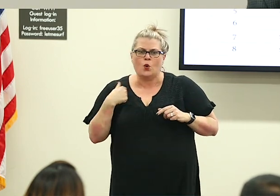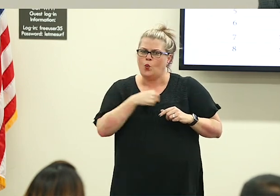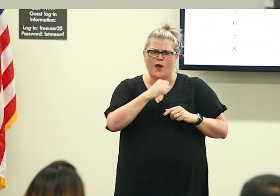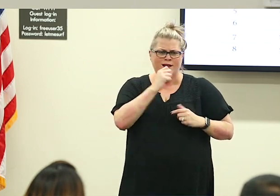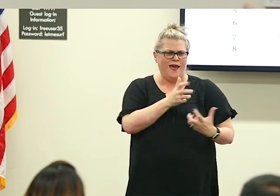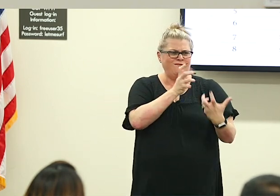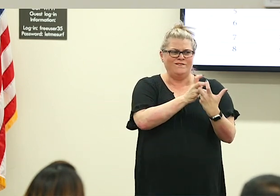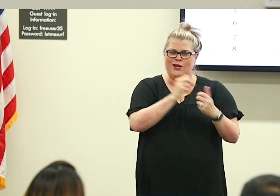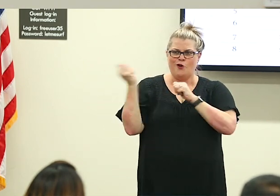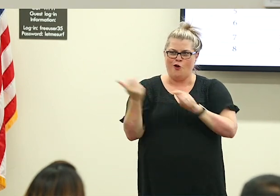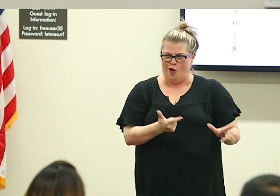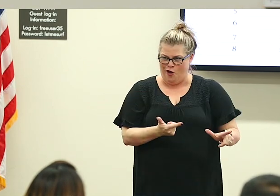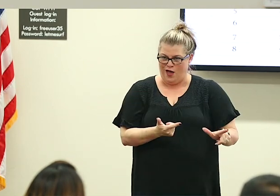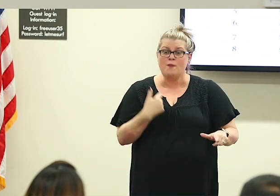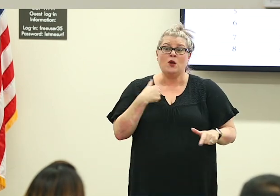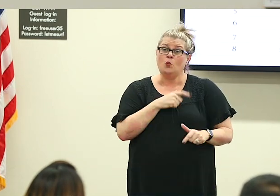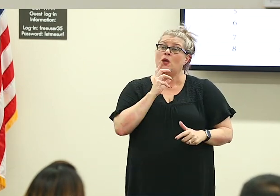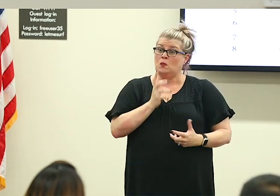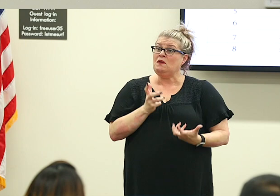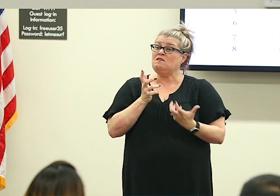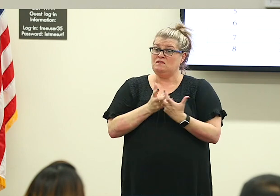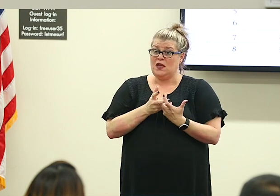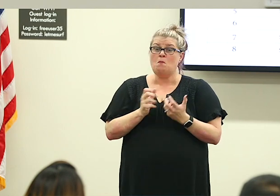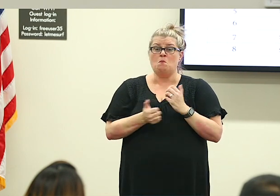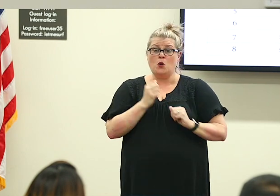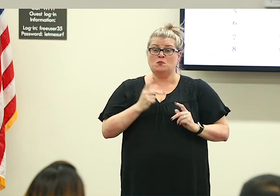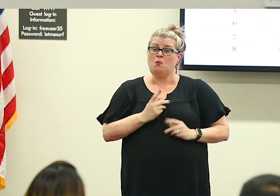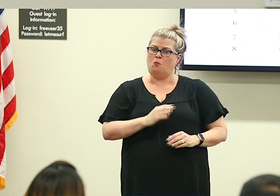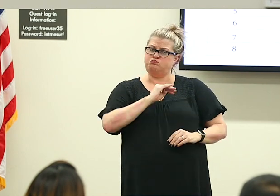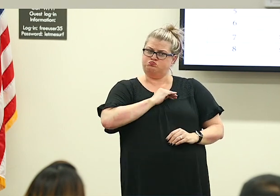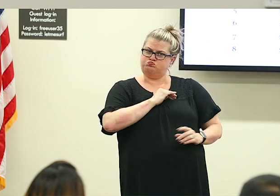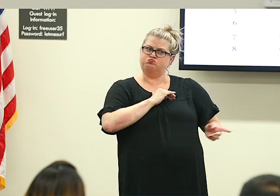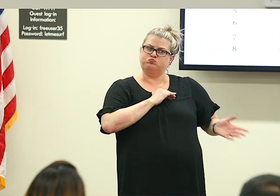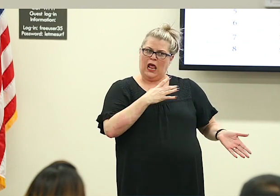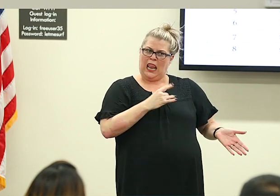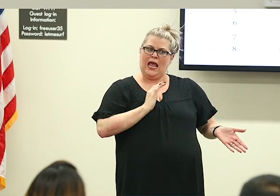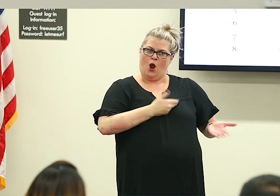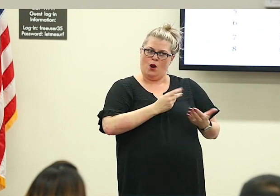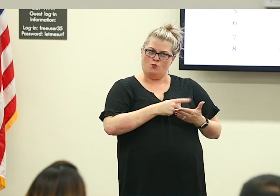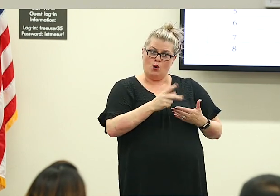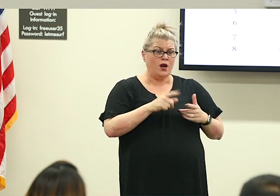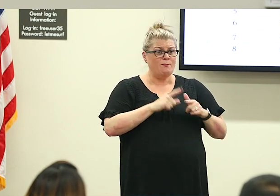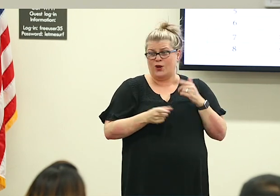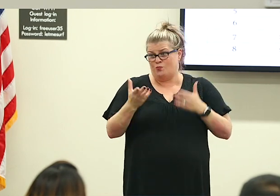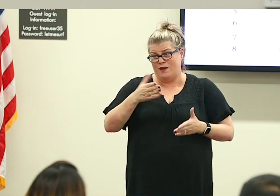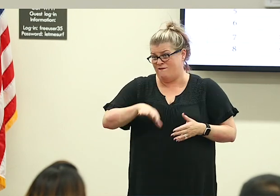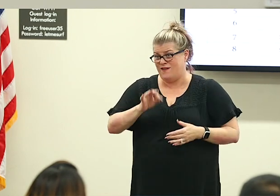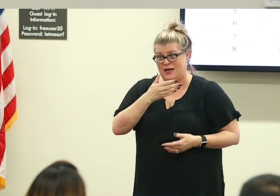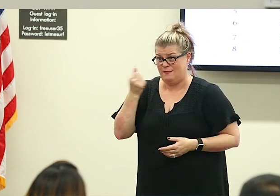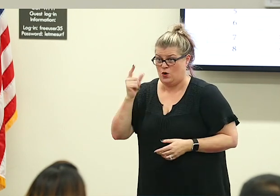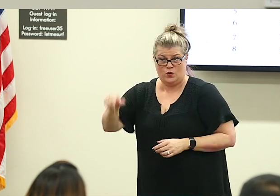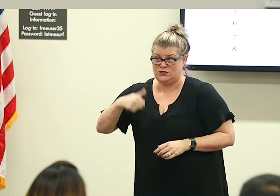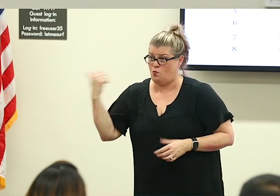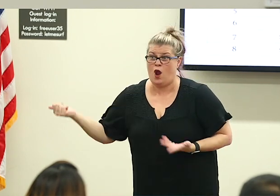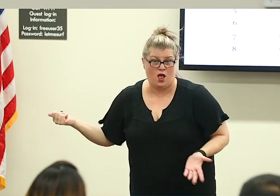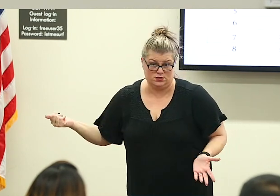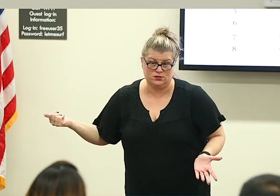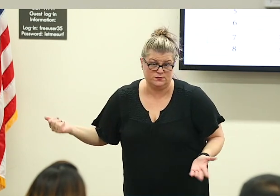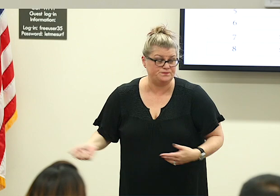A big swath of people do find our program to fit really nicely for them. We keep it simple. If you are approved in our program